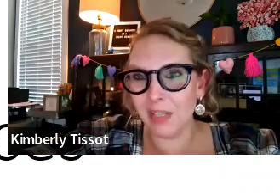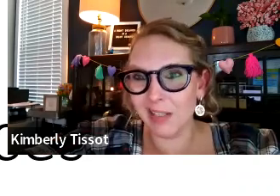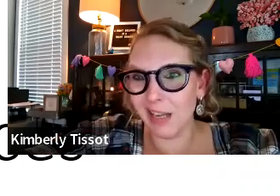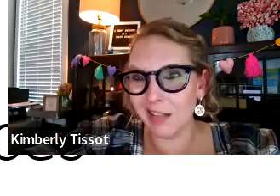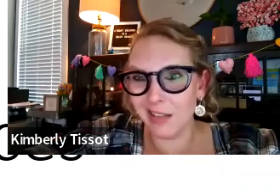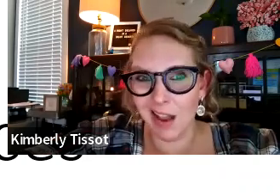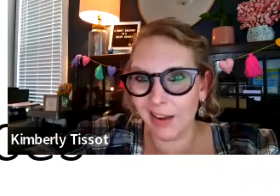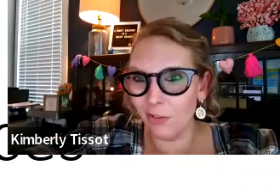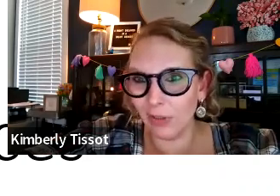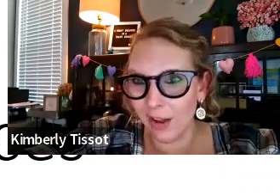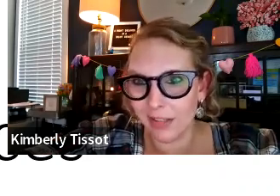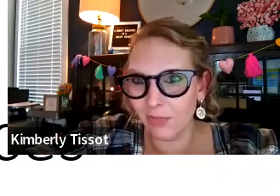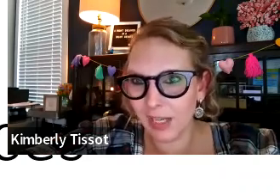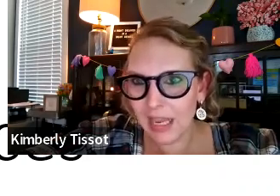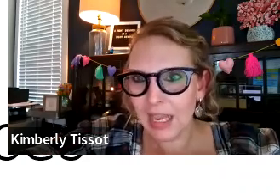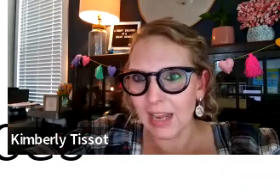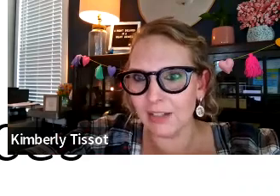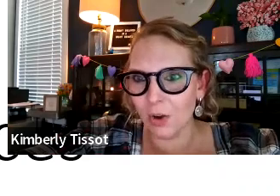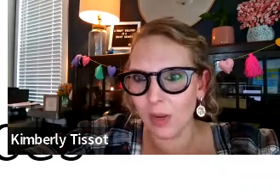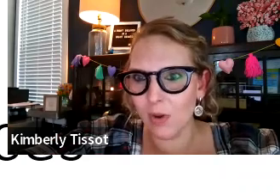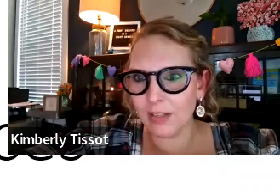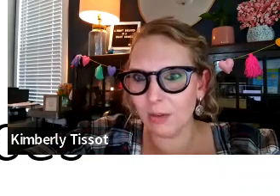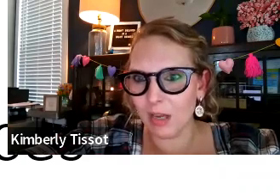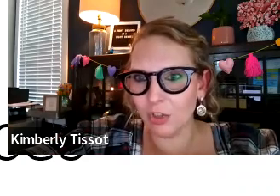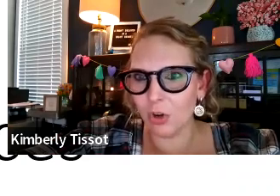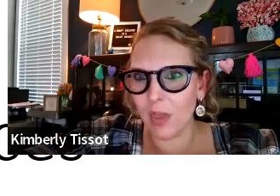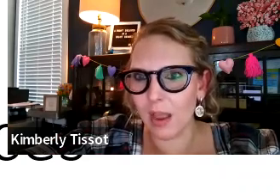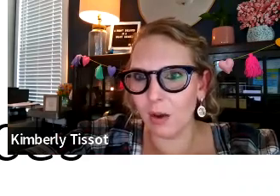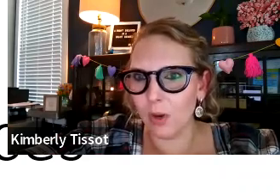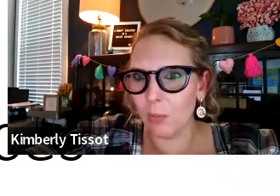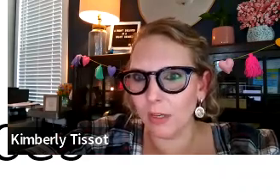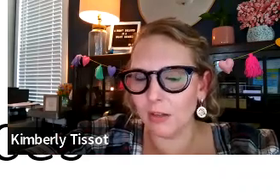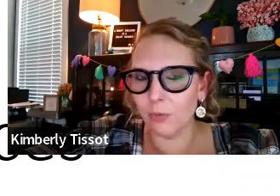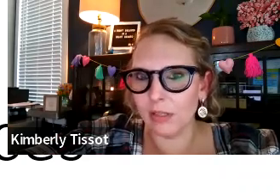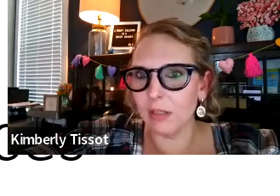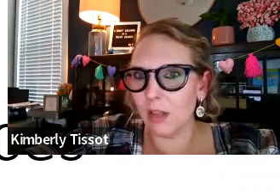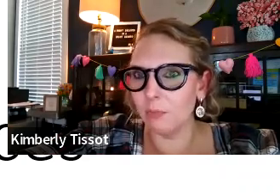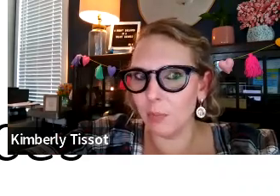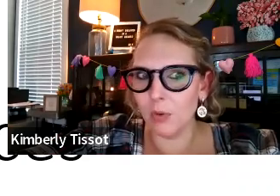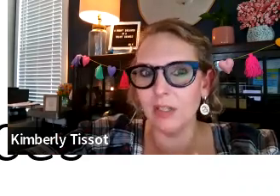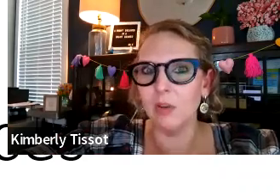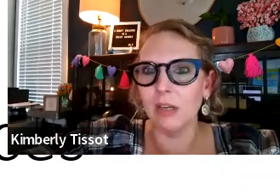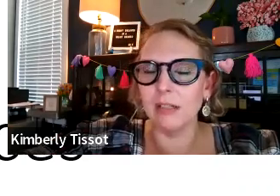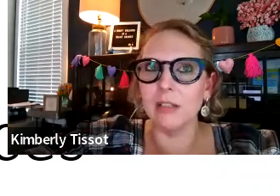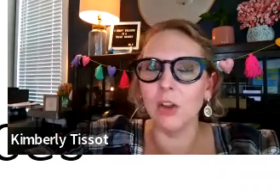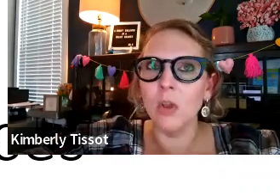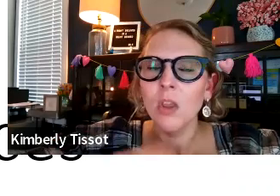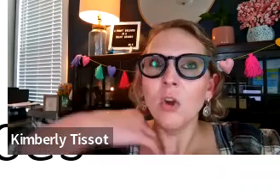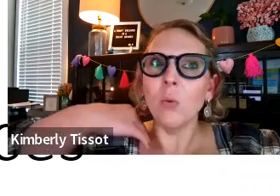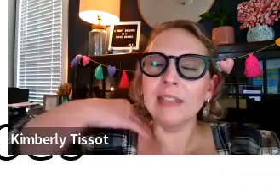We only broth the concerns for consumers. I think parents are are vocal and loud in their own ways, and sometimes it's against the I. That a parents are vocal and loud in their own way sometimes against IL philosophy.